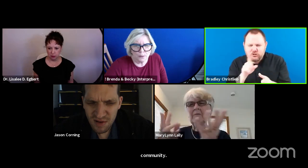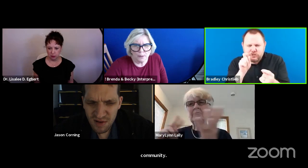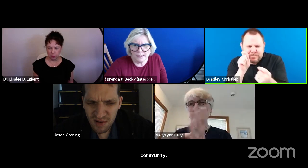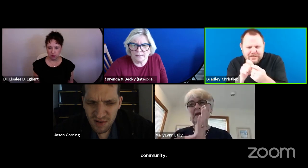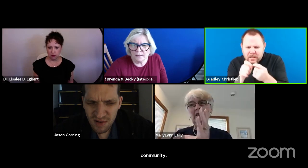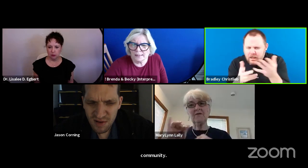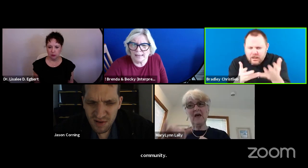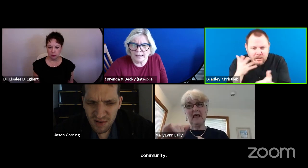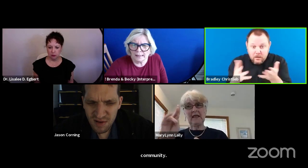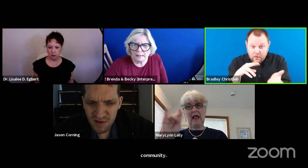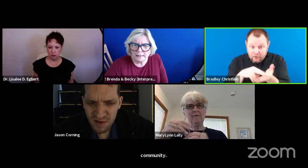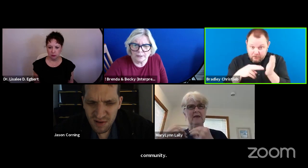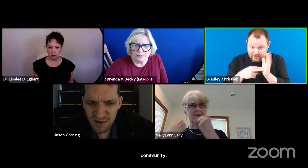I wasn't exactly clear.